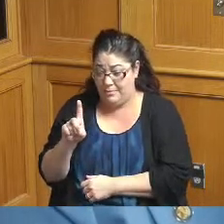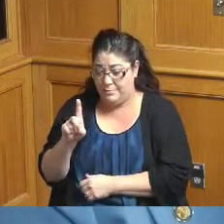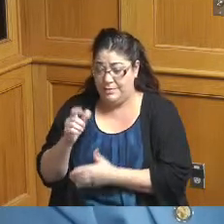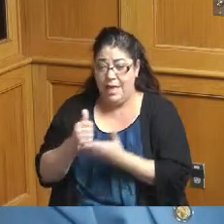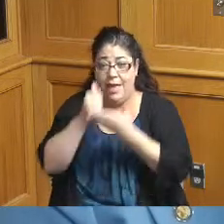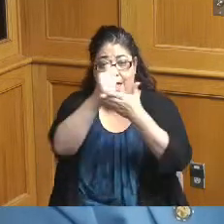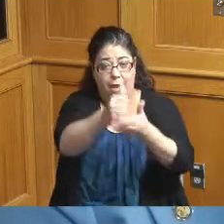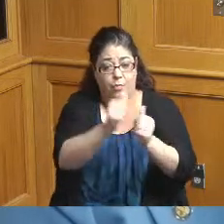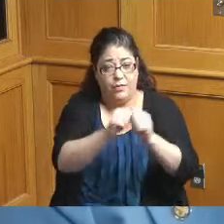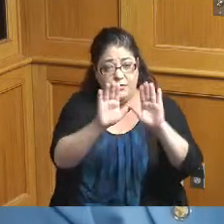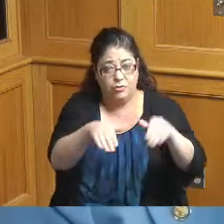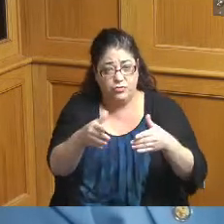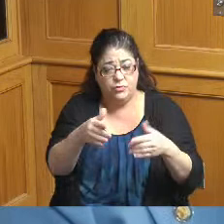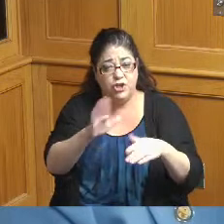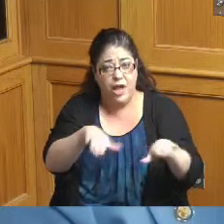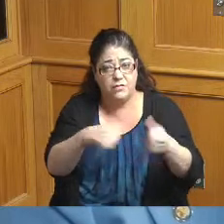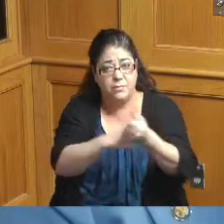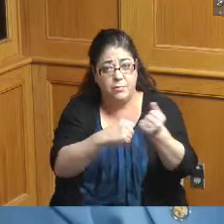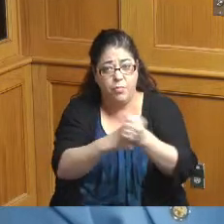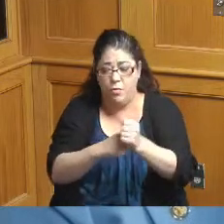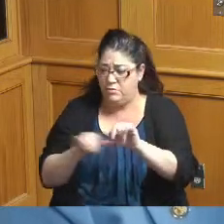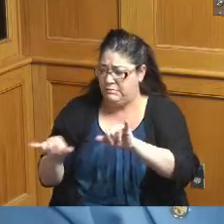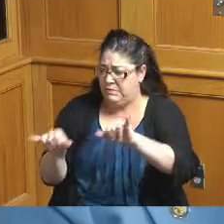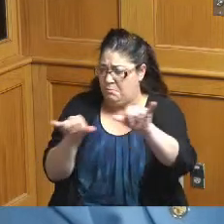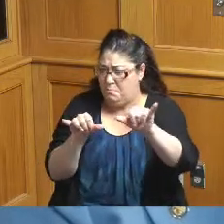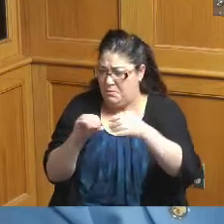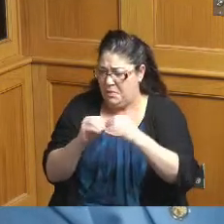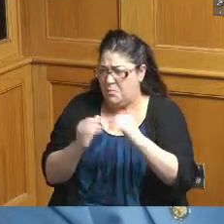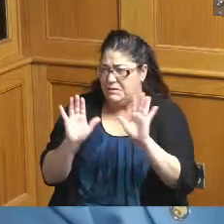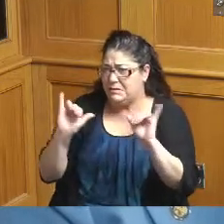child support very close I think that's a large number for child support and child support is